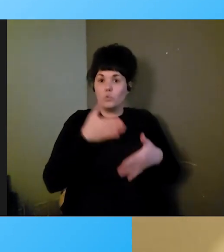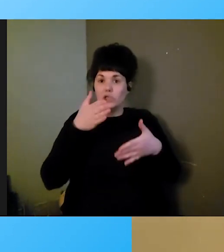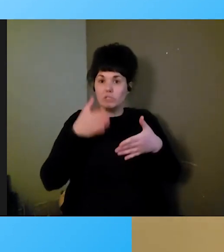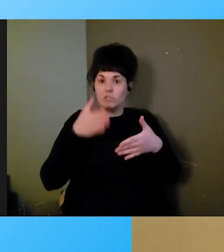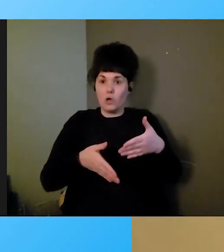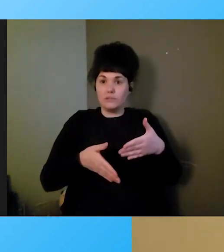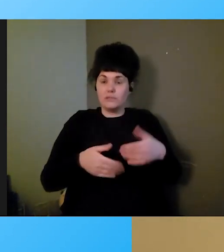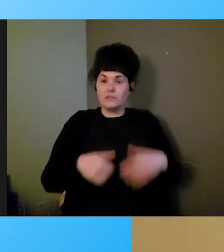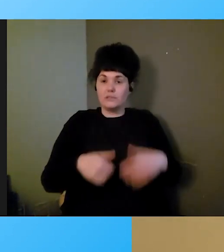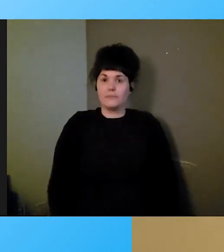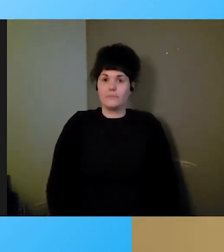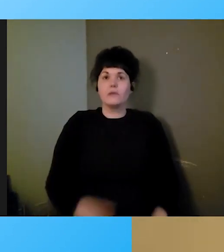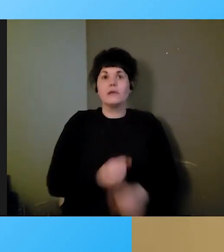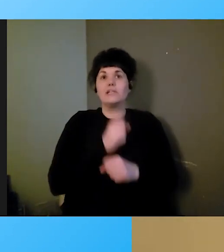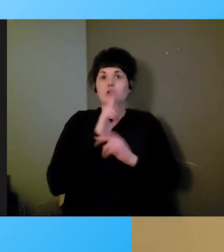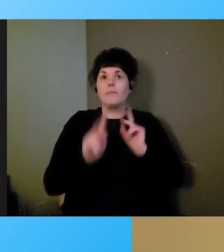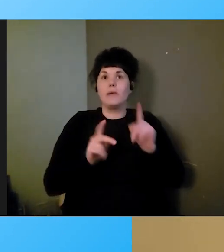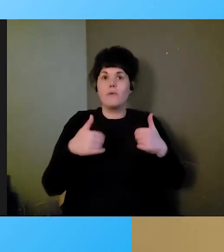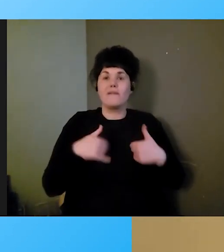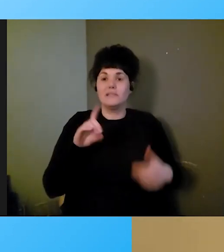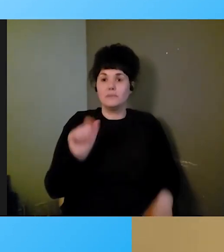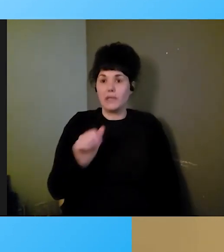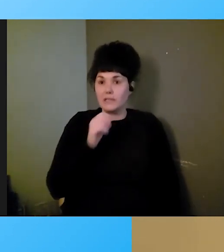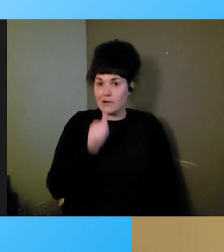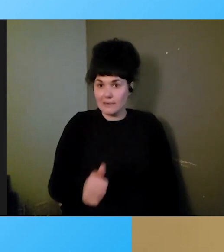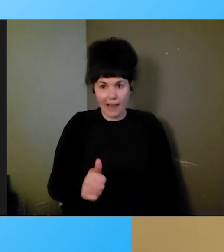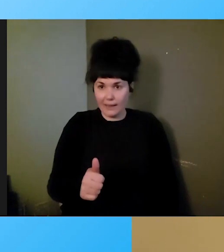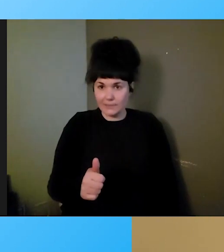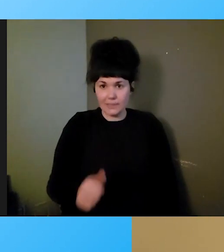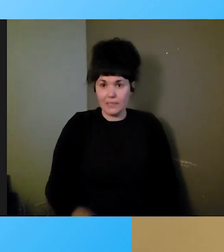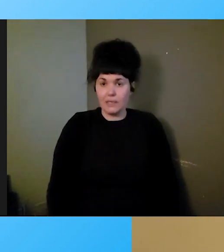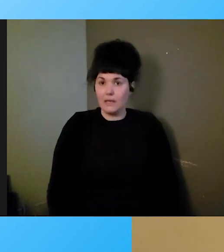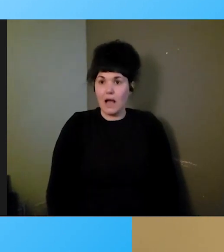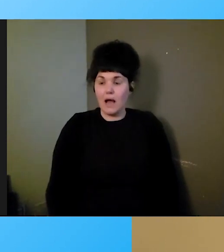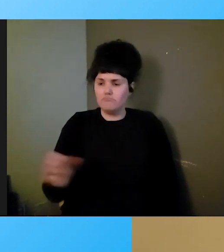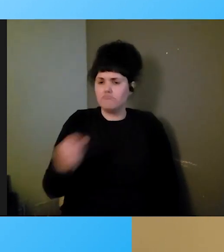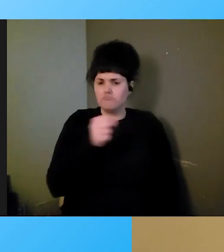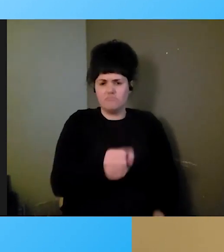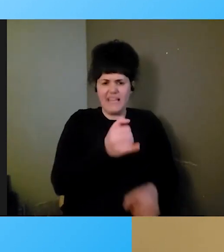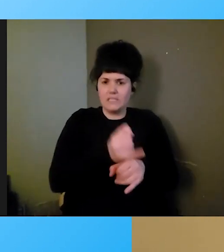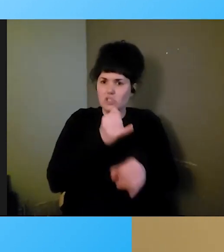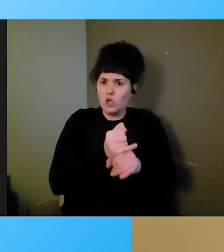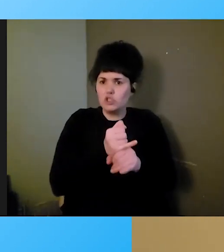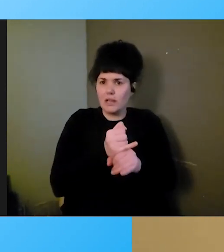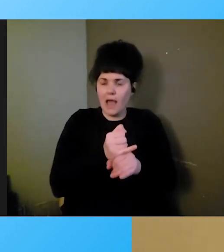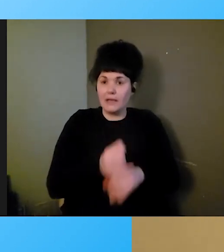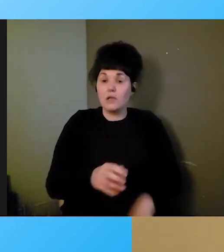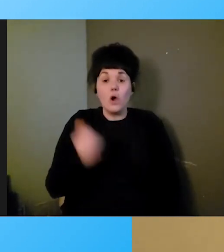ensuring that people with disabilities are not institutionalized or if they are